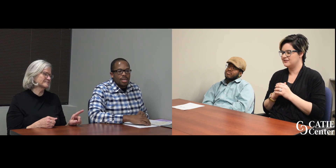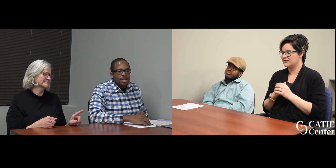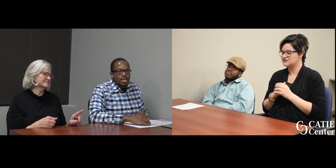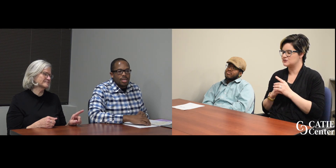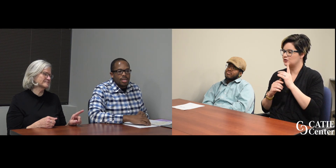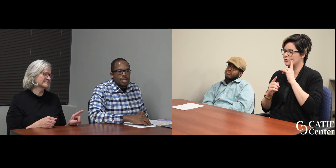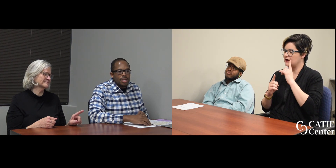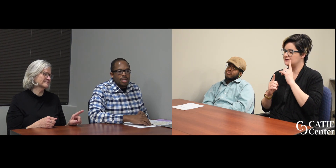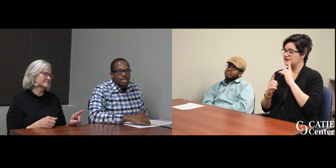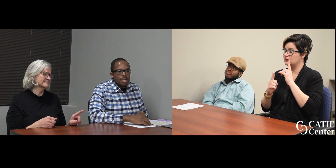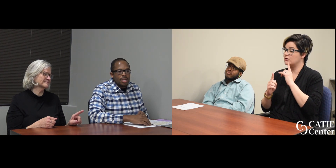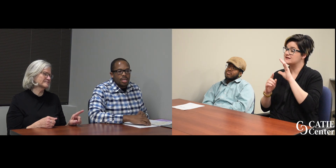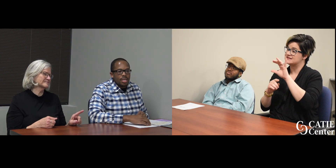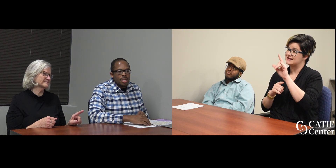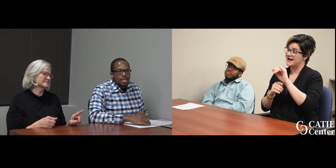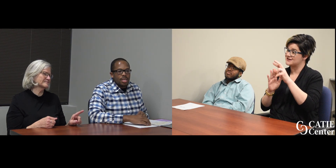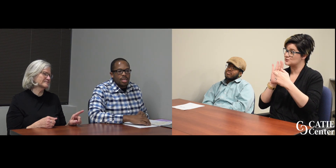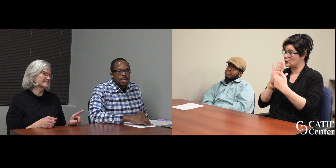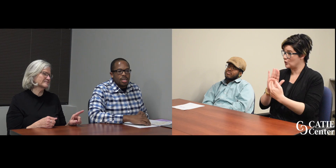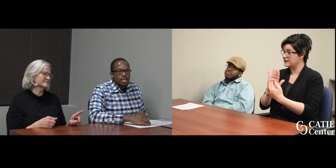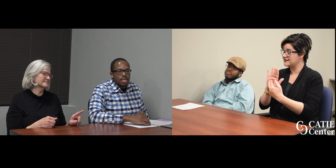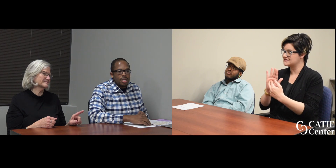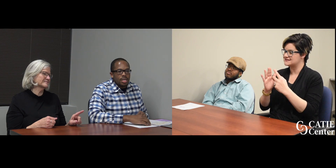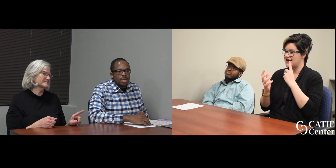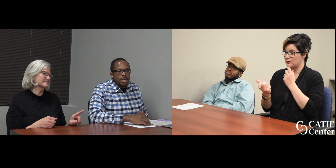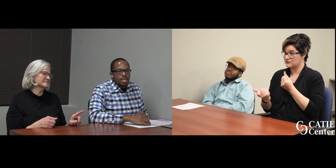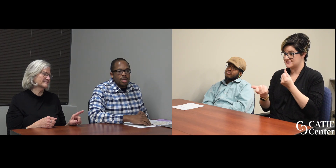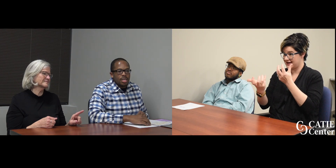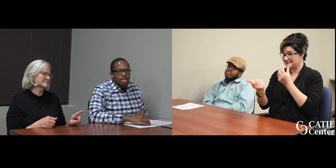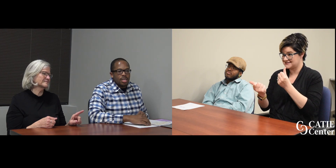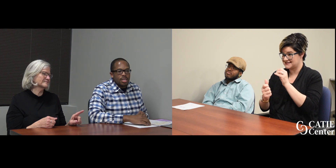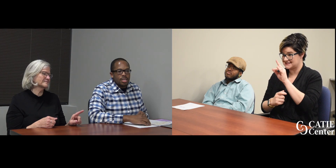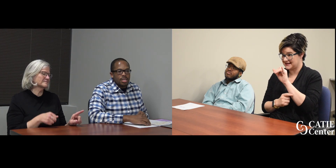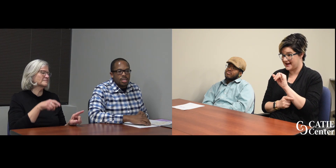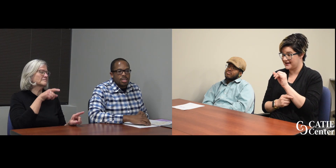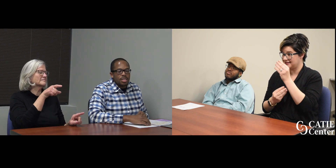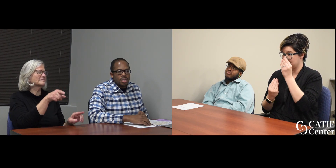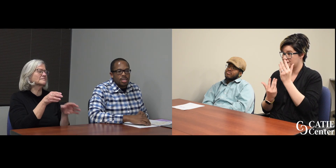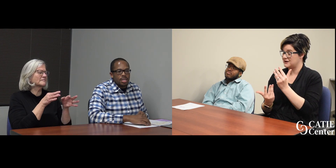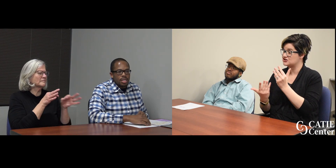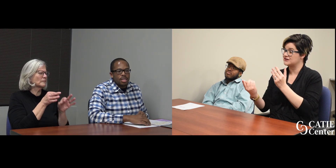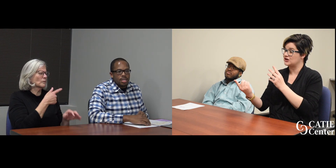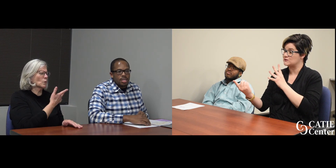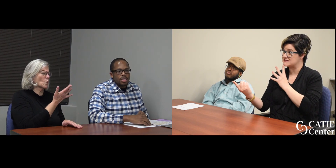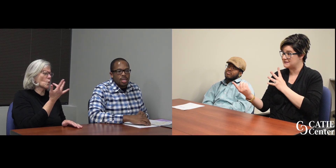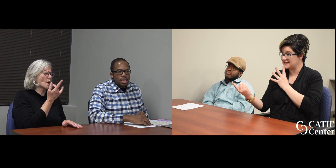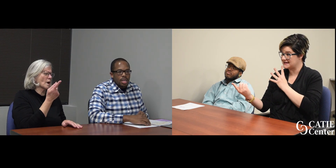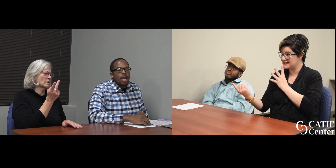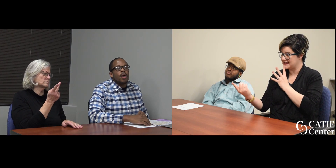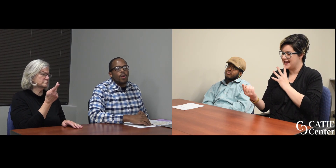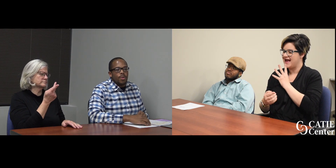The consumer, what the CDI's role is I will sign to the CDI the information that you speak,